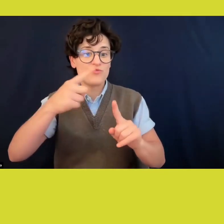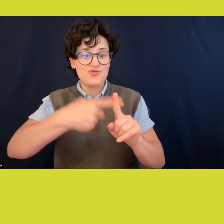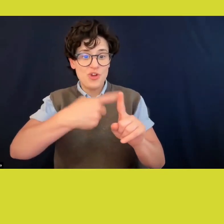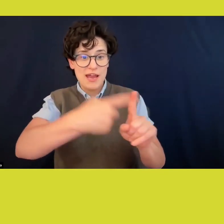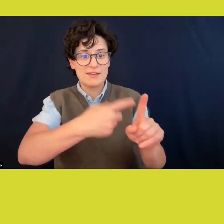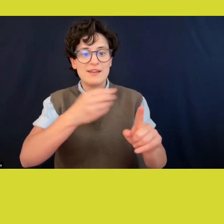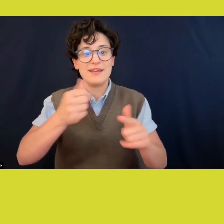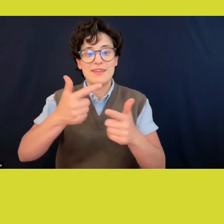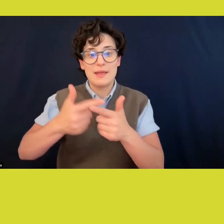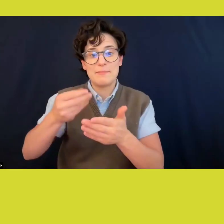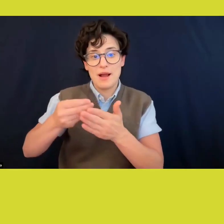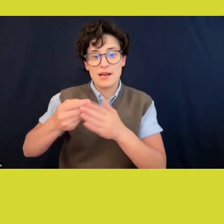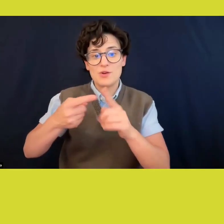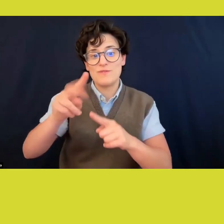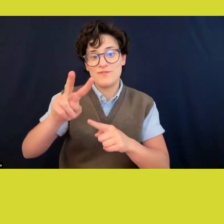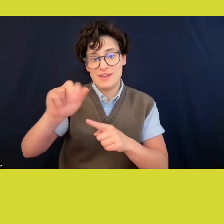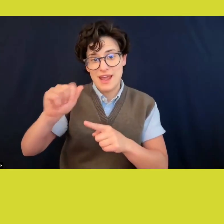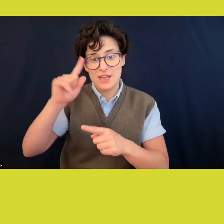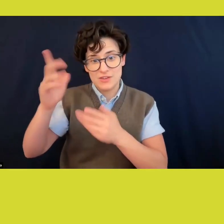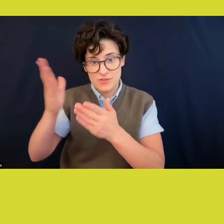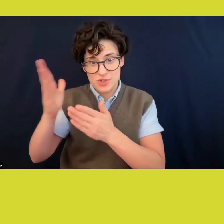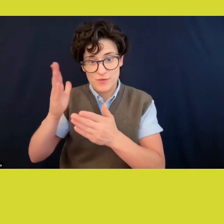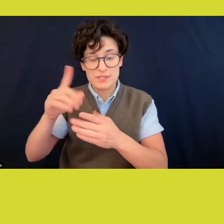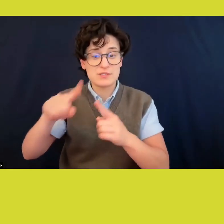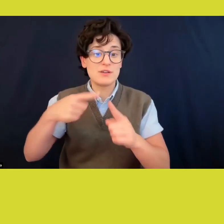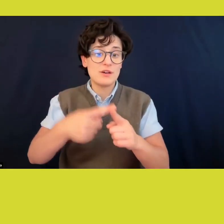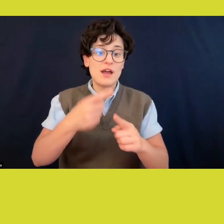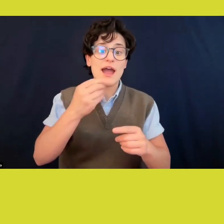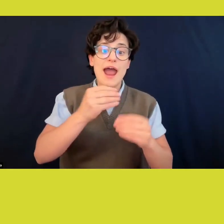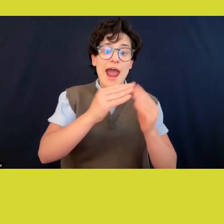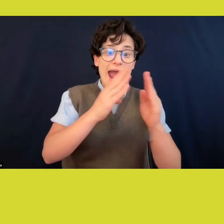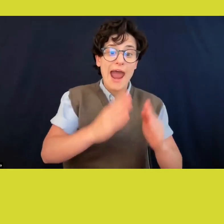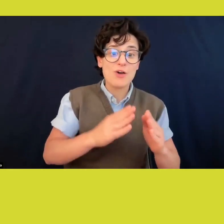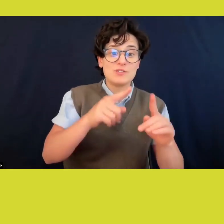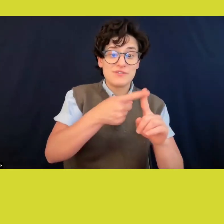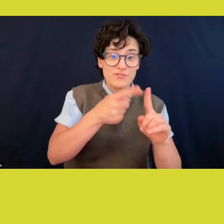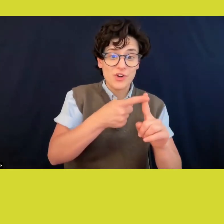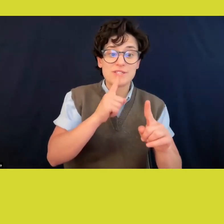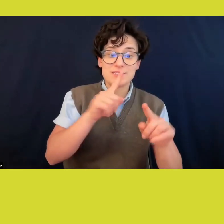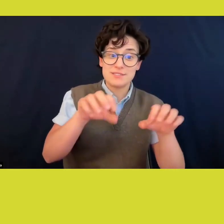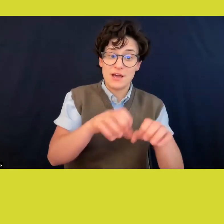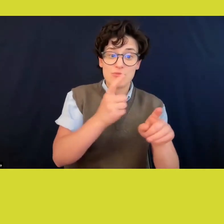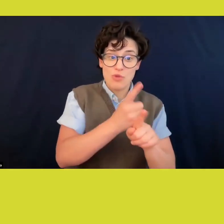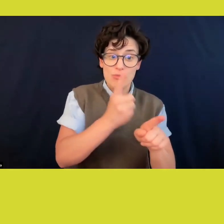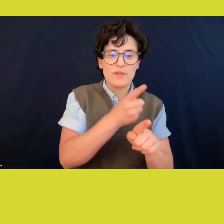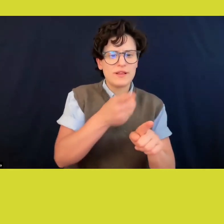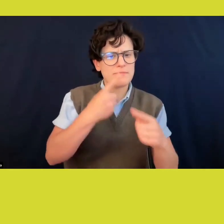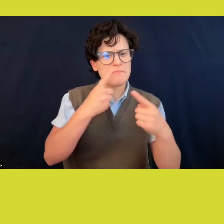extremely well. We've had a 56% reduction in veterans' homelessness. Over 100 cities have ended